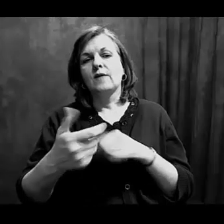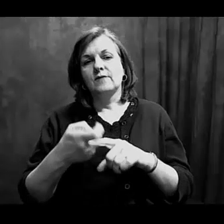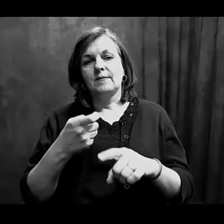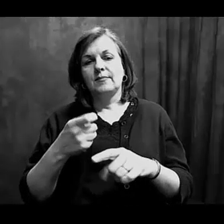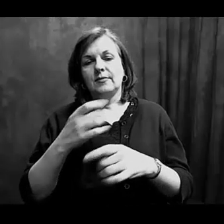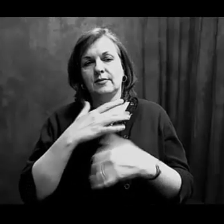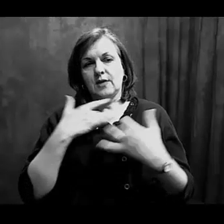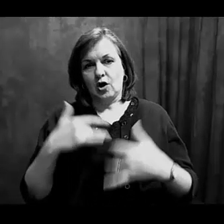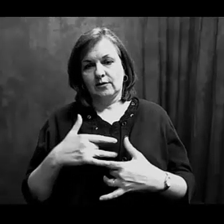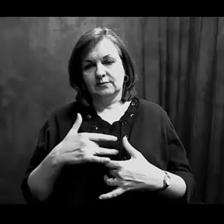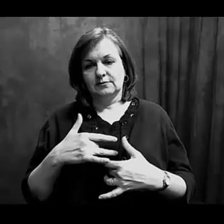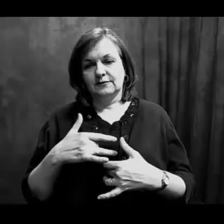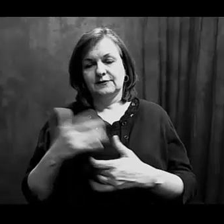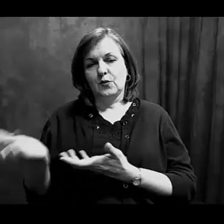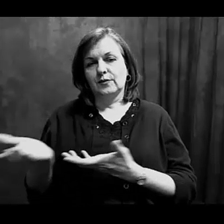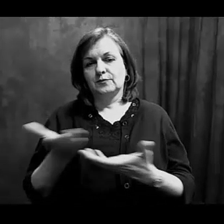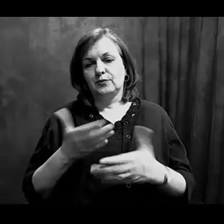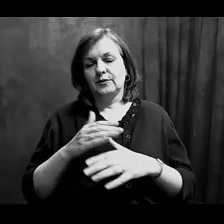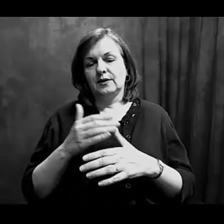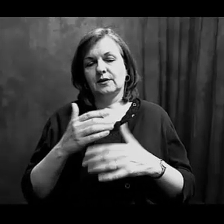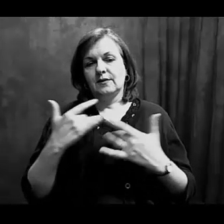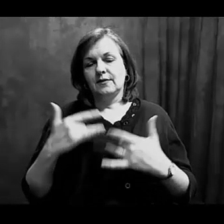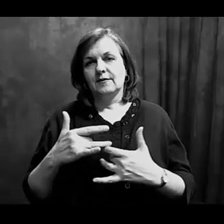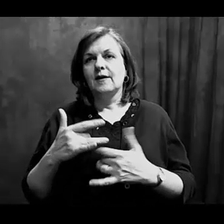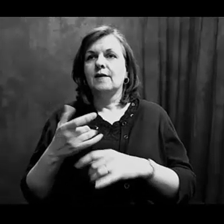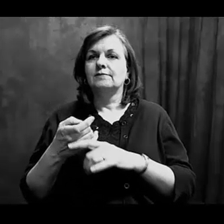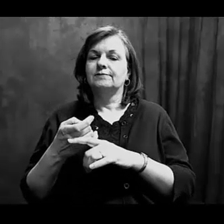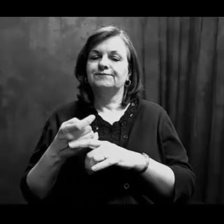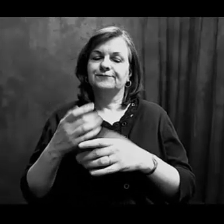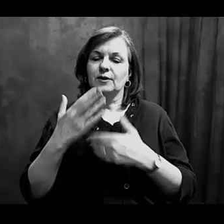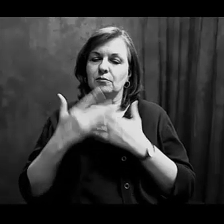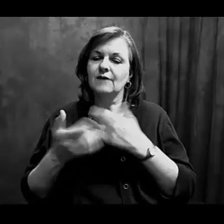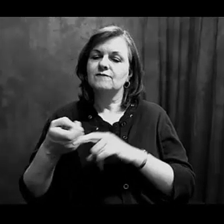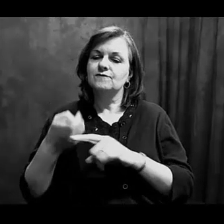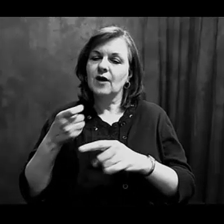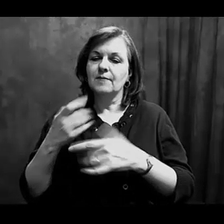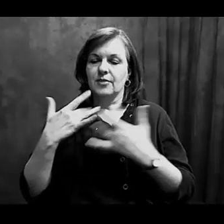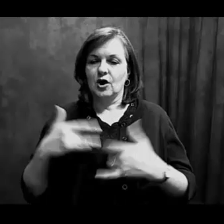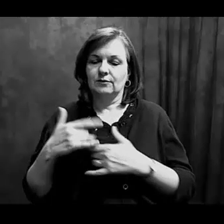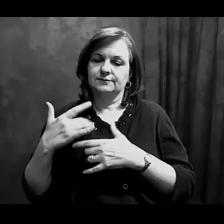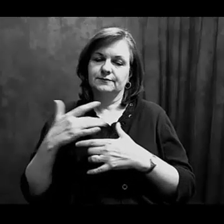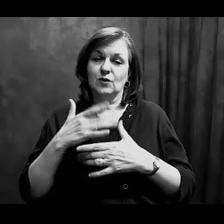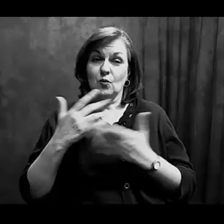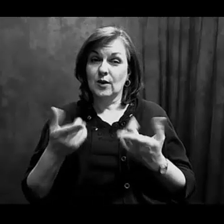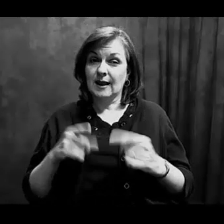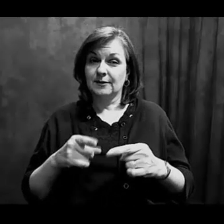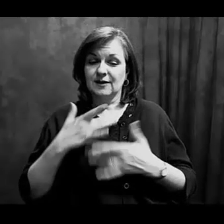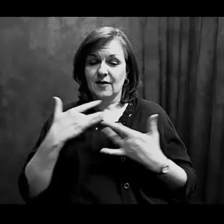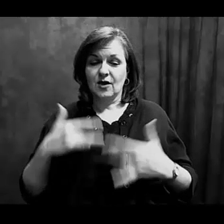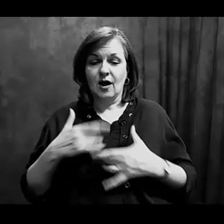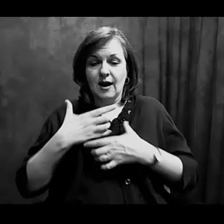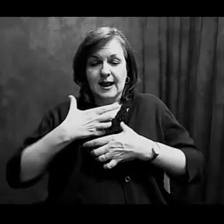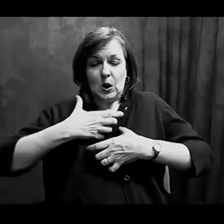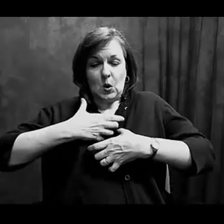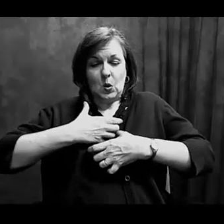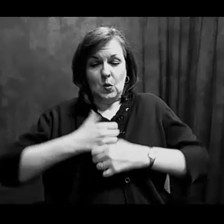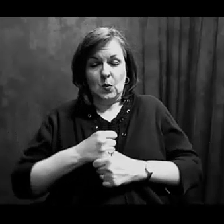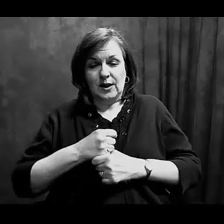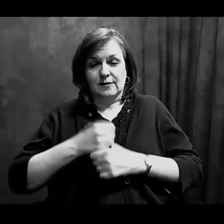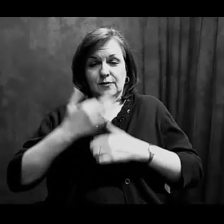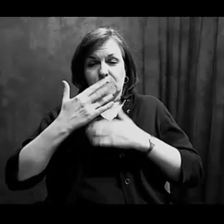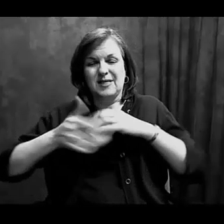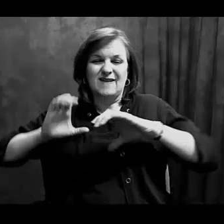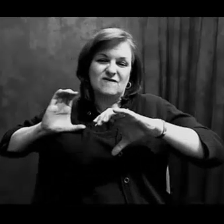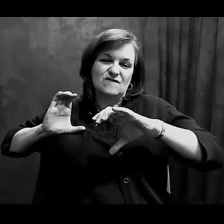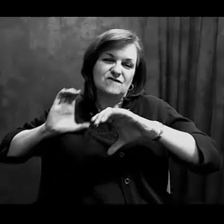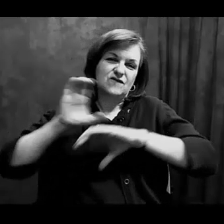if it's caring blood away from the heart it's under pressure the heart has squeezed it beat it forced blood into your body